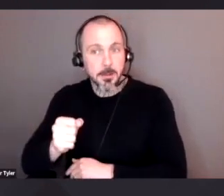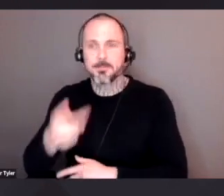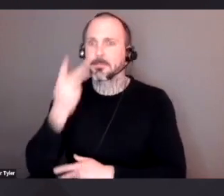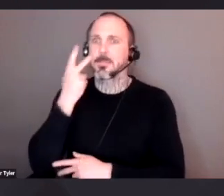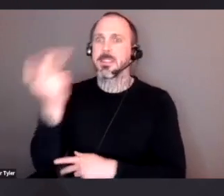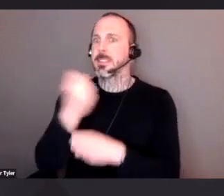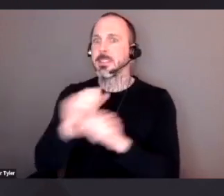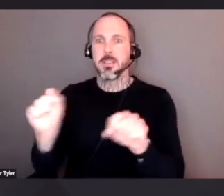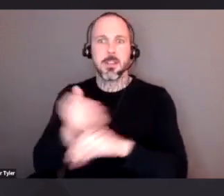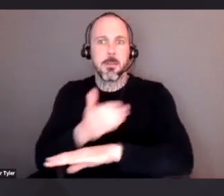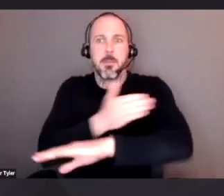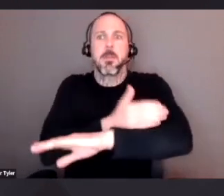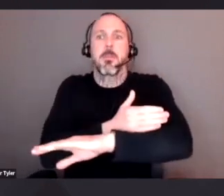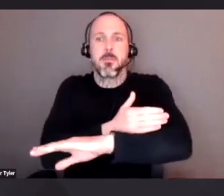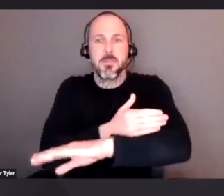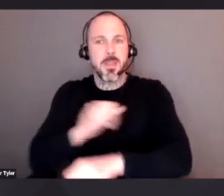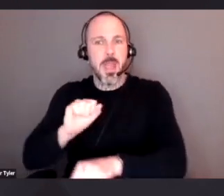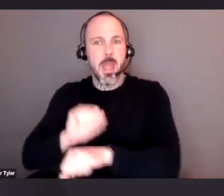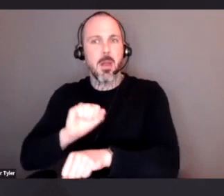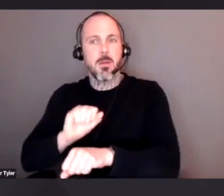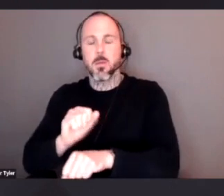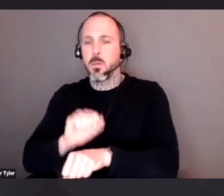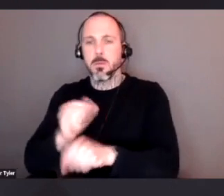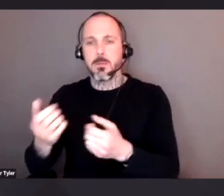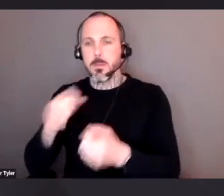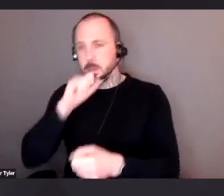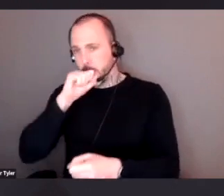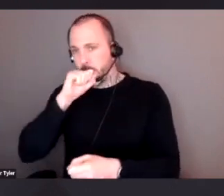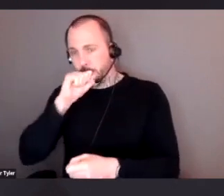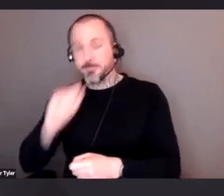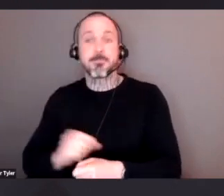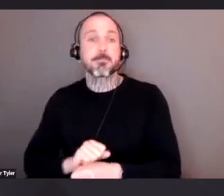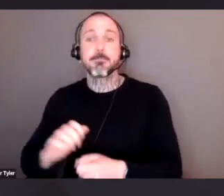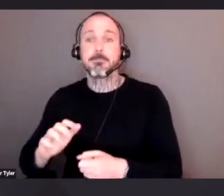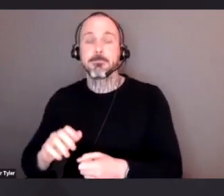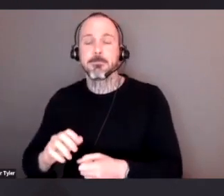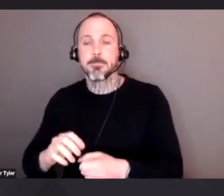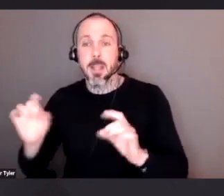As you can tell, diversity and inclusion can offer a substantial return on investment